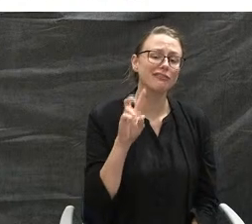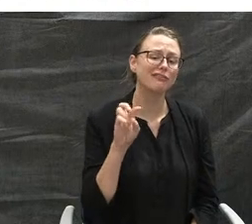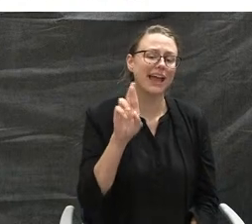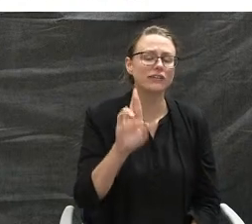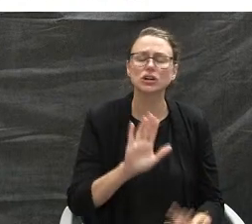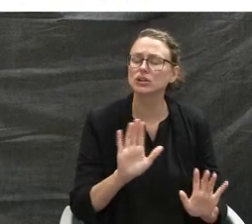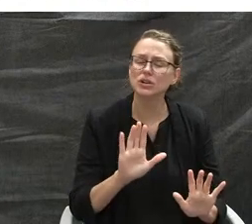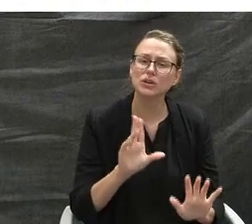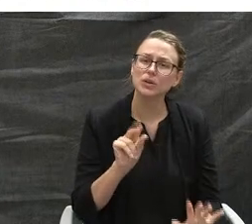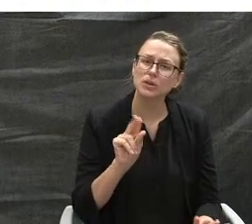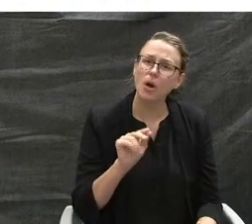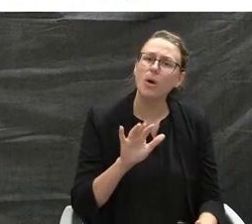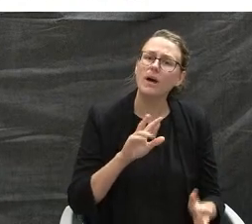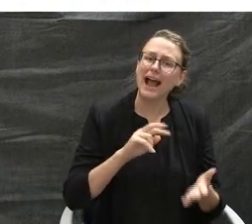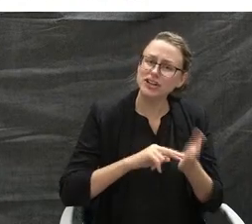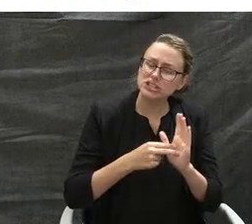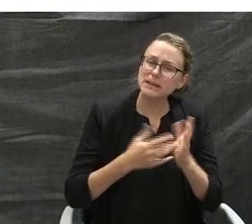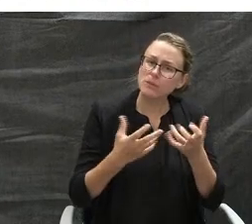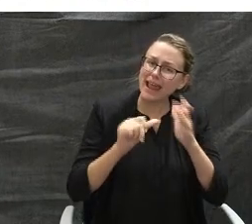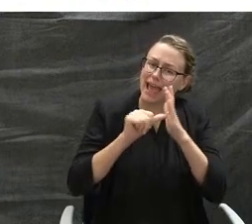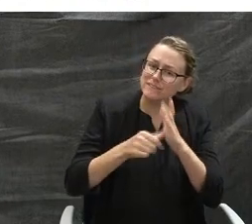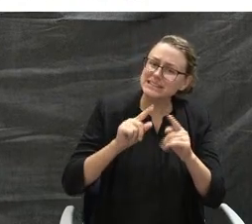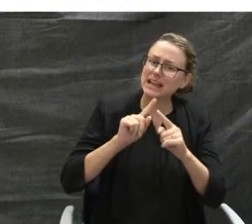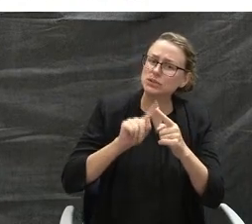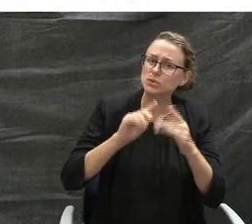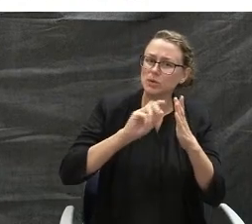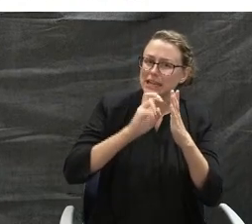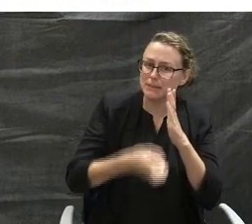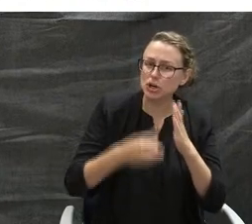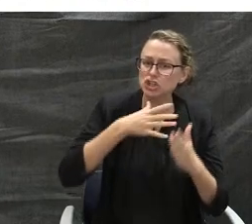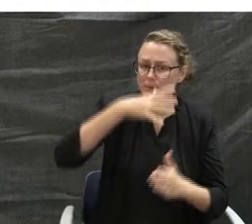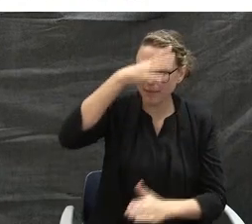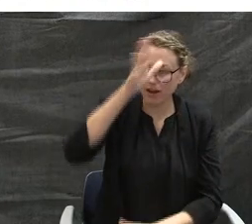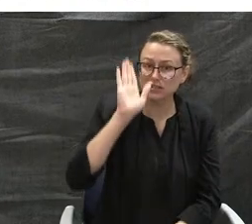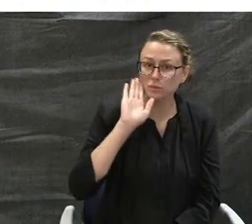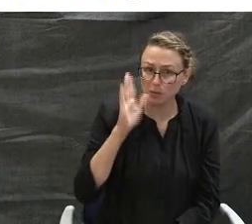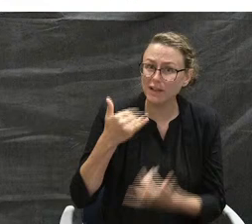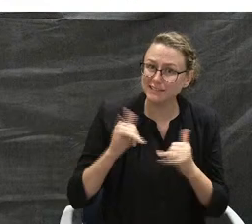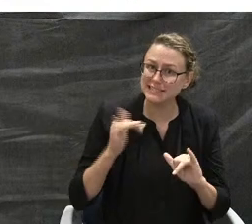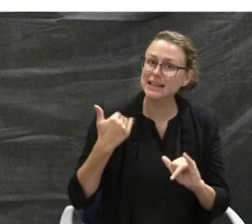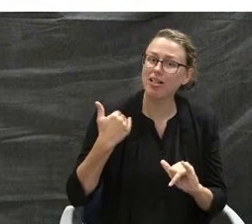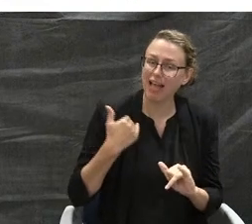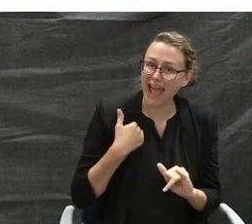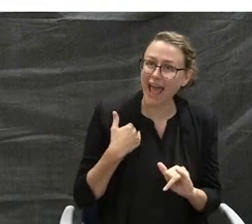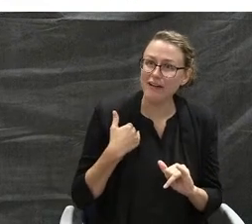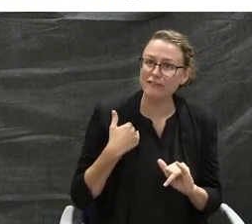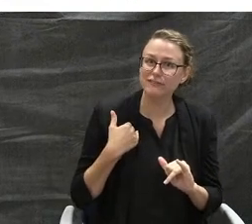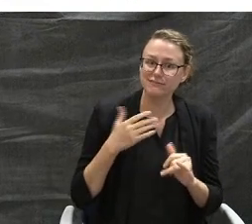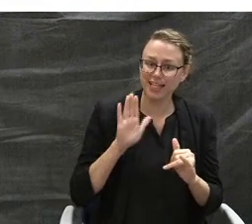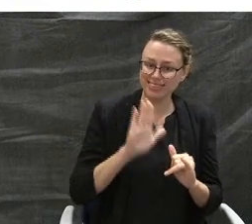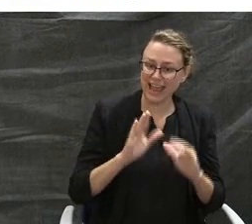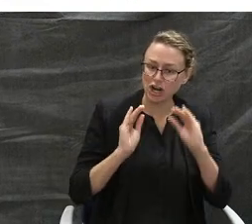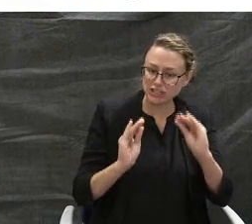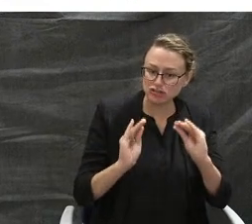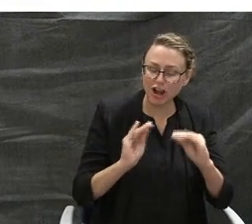That's just to point out to emerge and parents that we are going to have. Basically the instruction they've known.